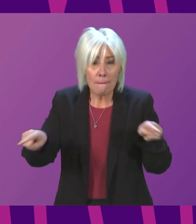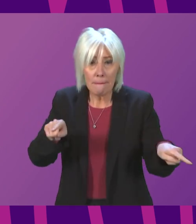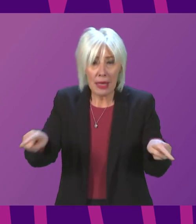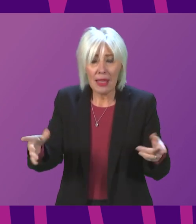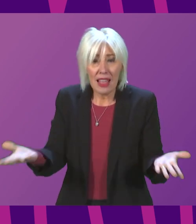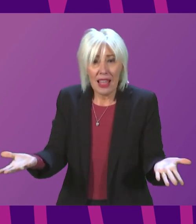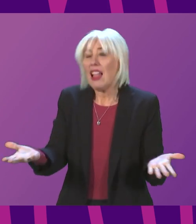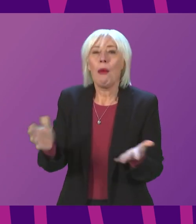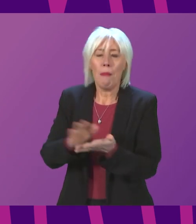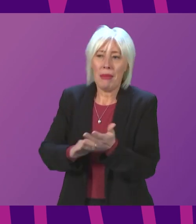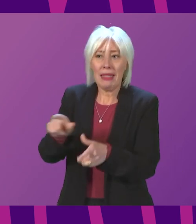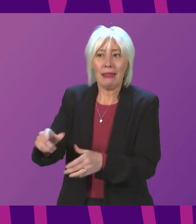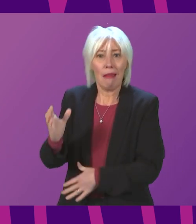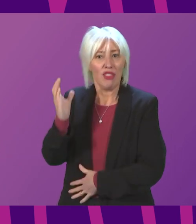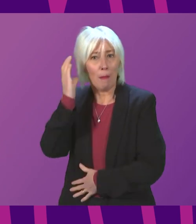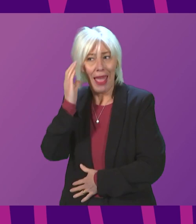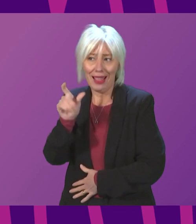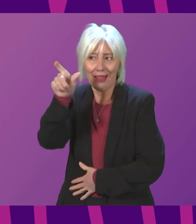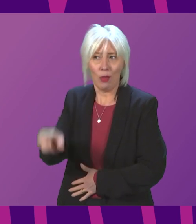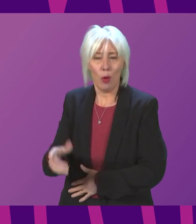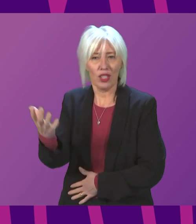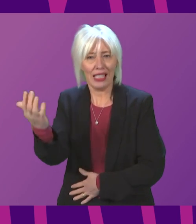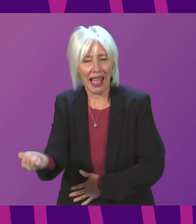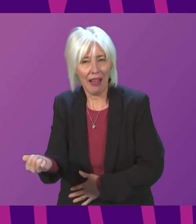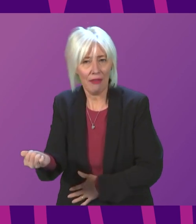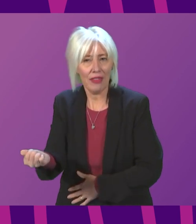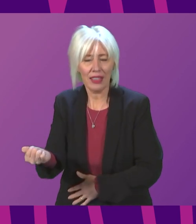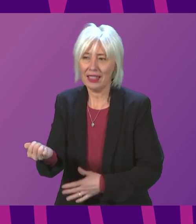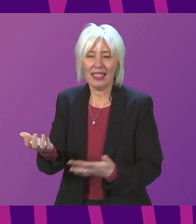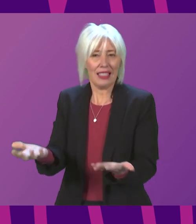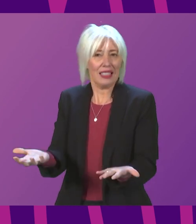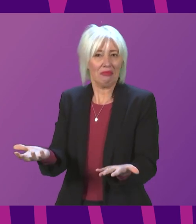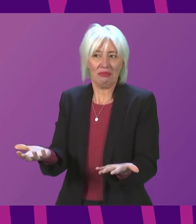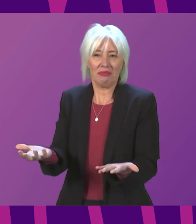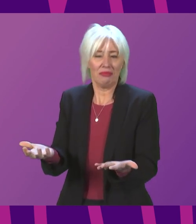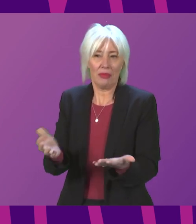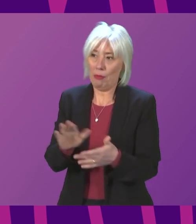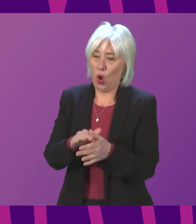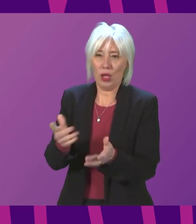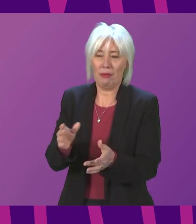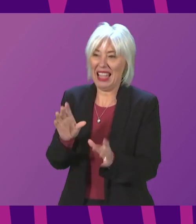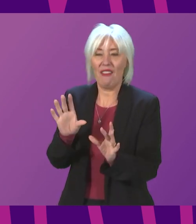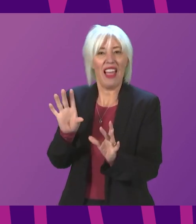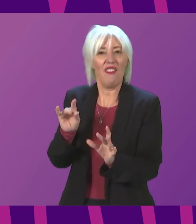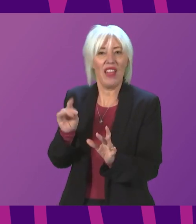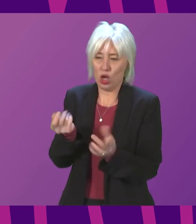A bed that is occupied by somebody with Covid has infection-control measures around it whether